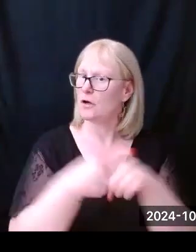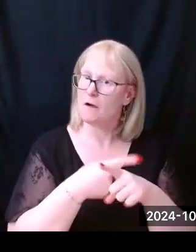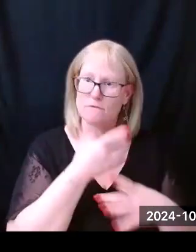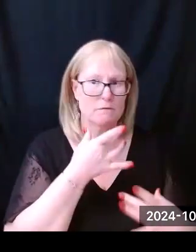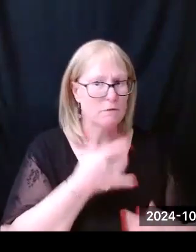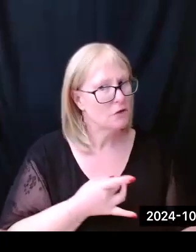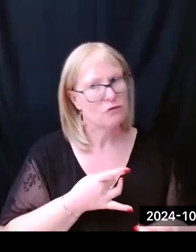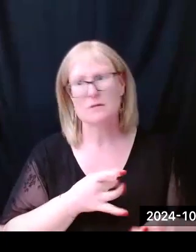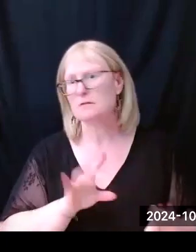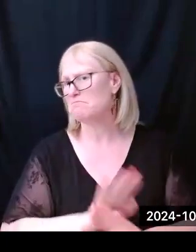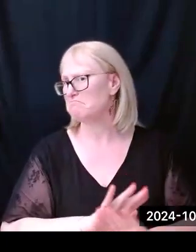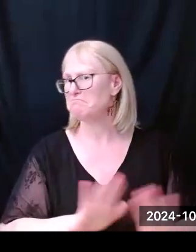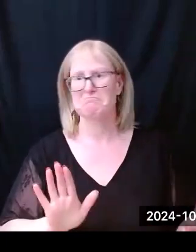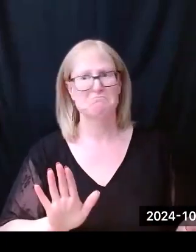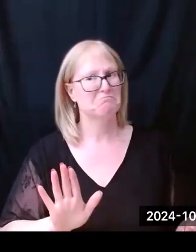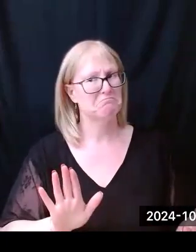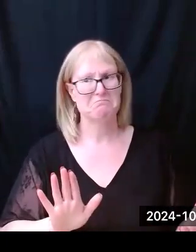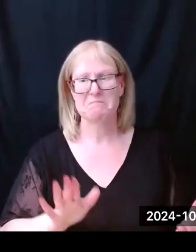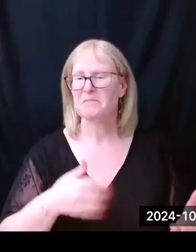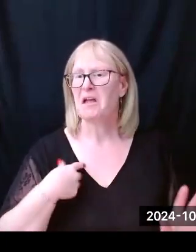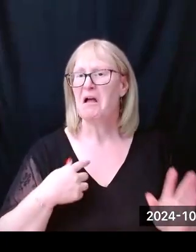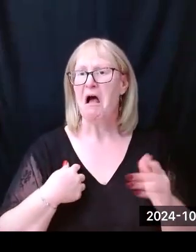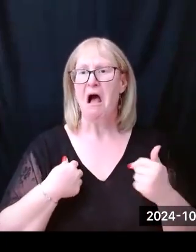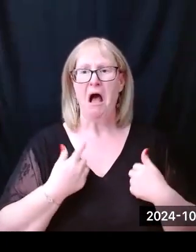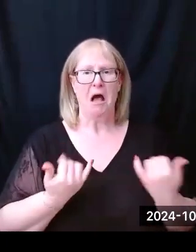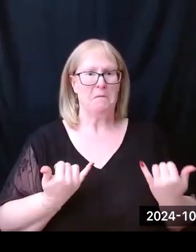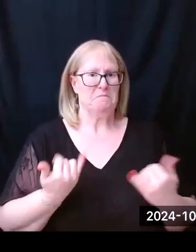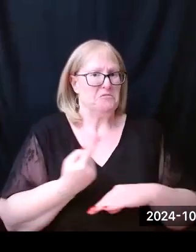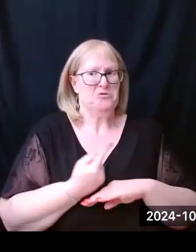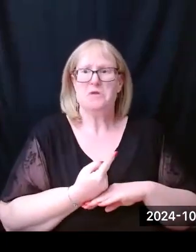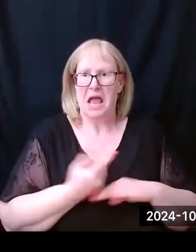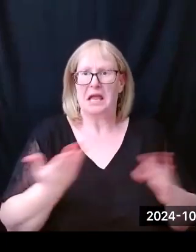I'm here just as a neighbor in the neighborhood of Connecticut.